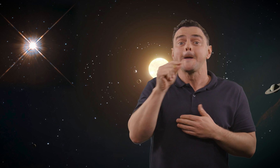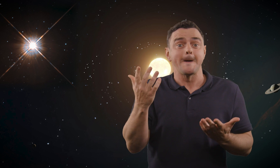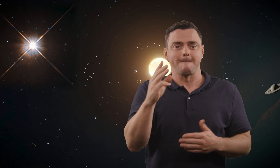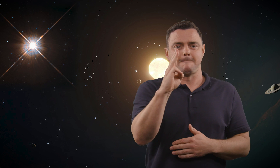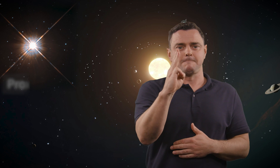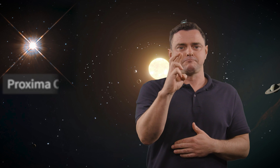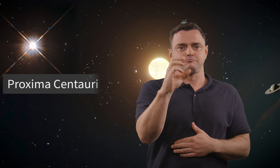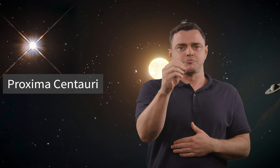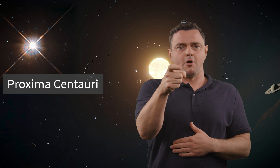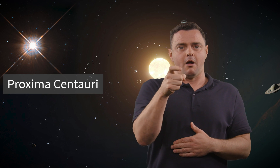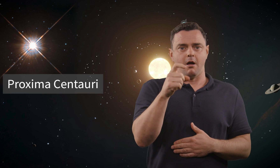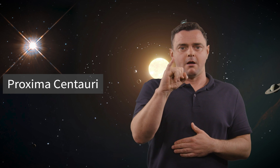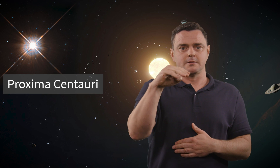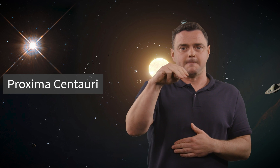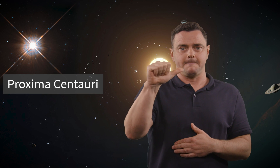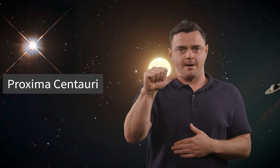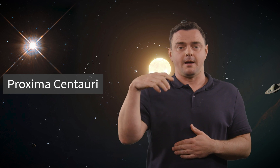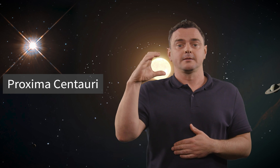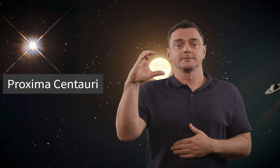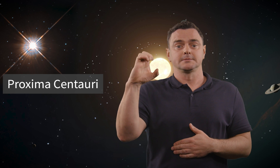Its name is Proxima Centauri.